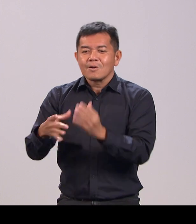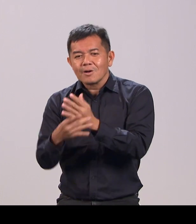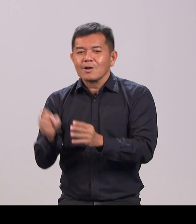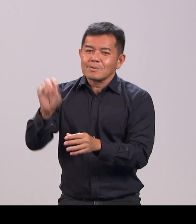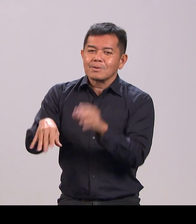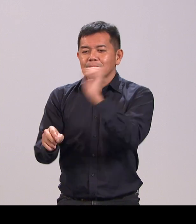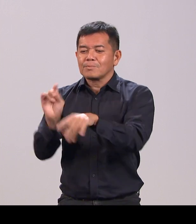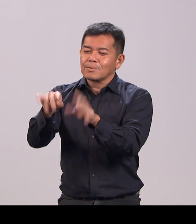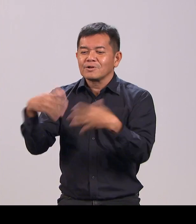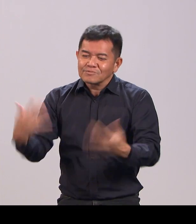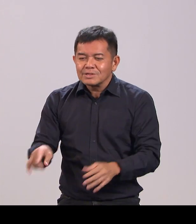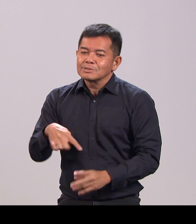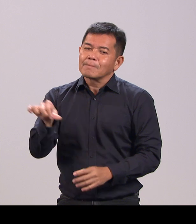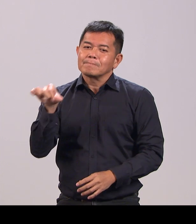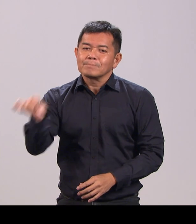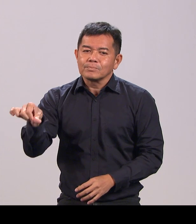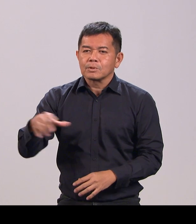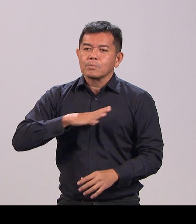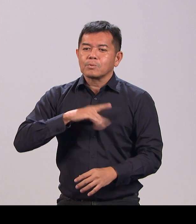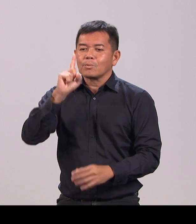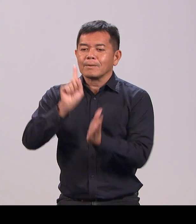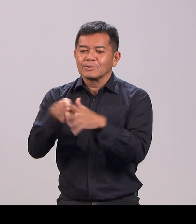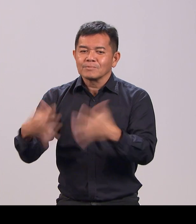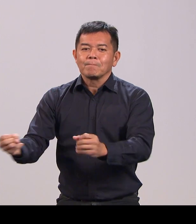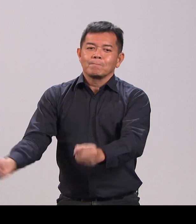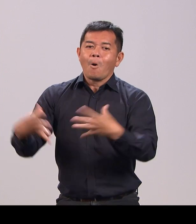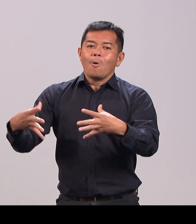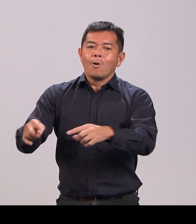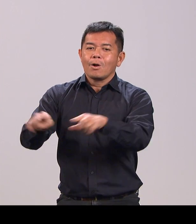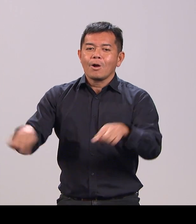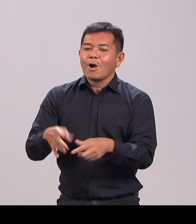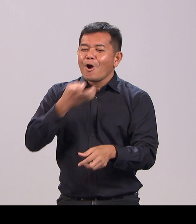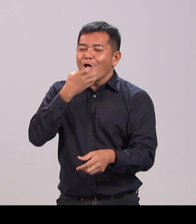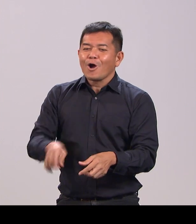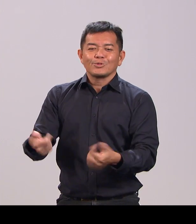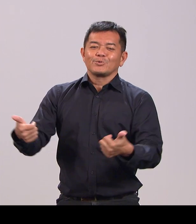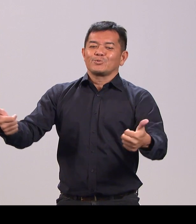and after a minute, out comes fresh hot Chapati and Roti, one per minute.